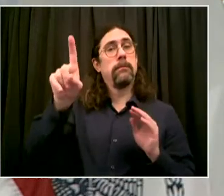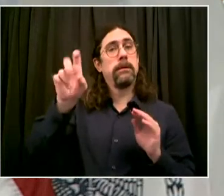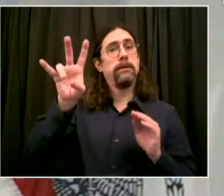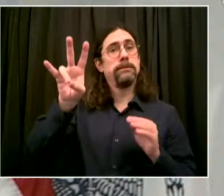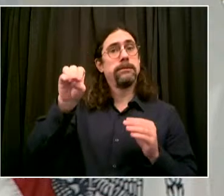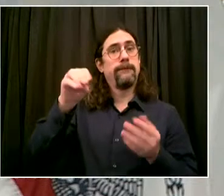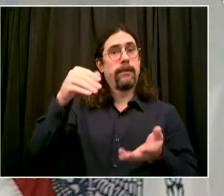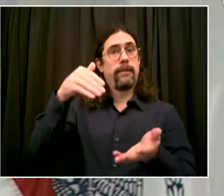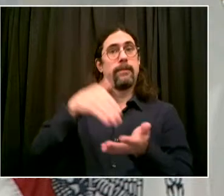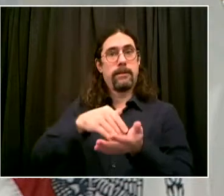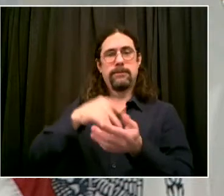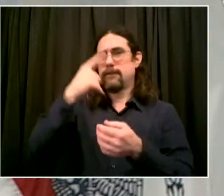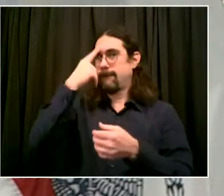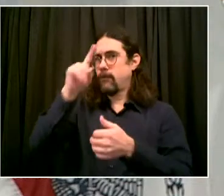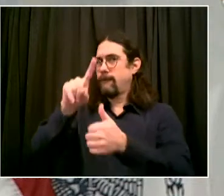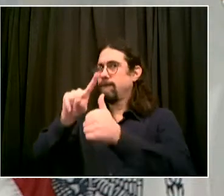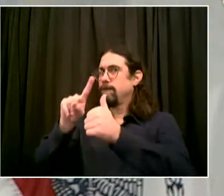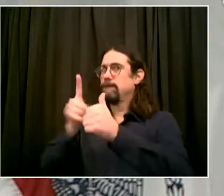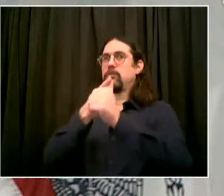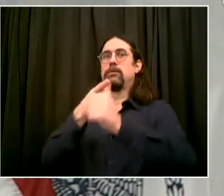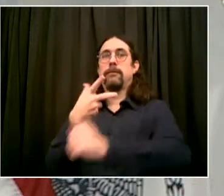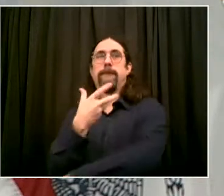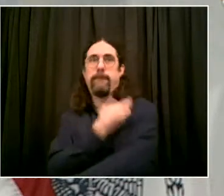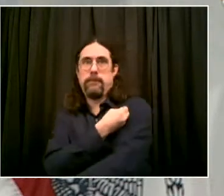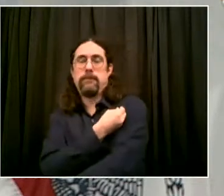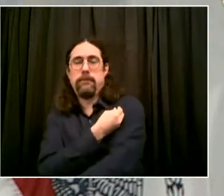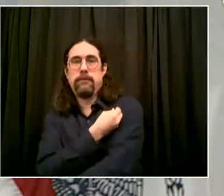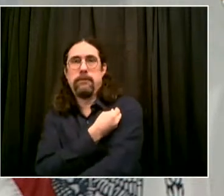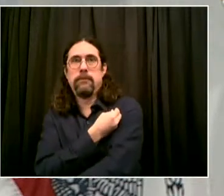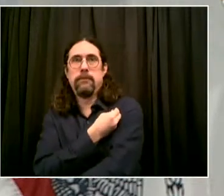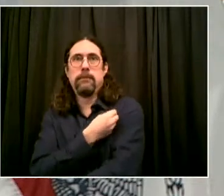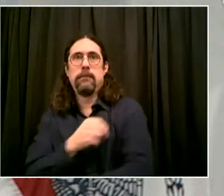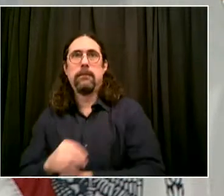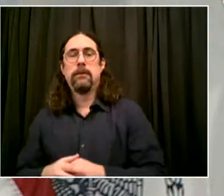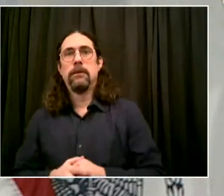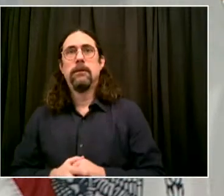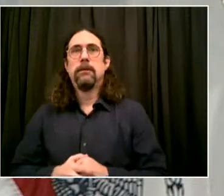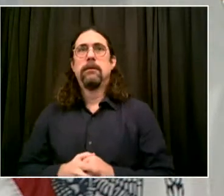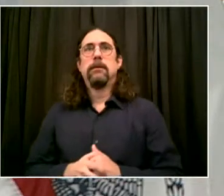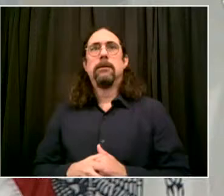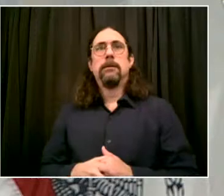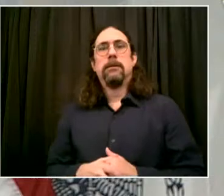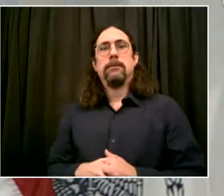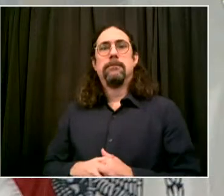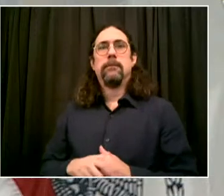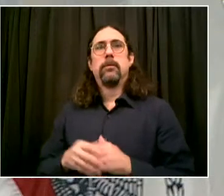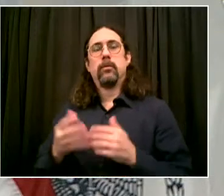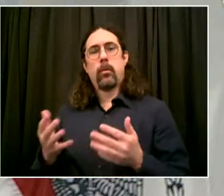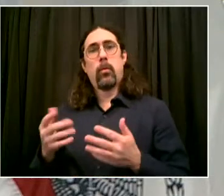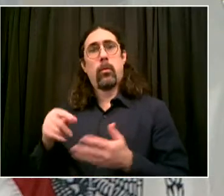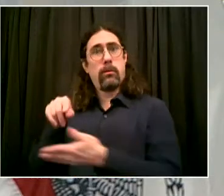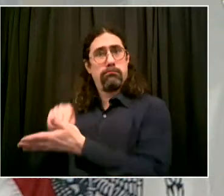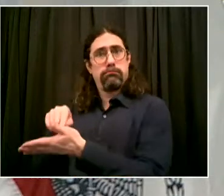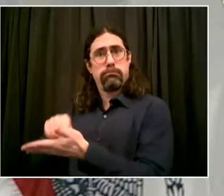DOSES INCLUDING SOME THAT ARE USED WILL BE WAY OFF IN THE FUTURE.